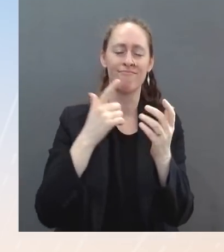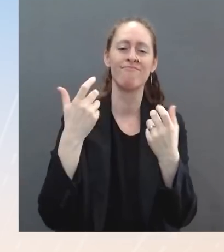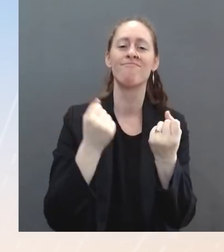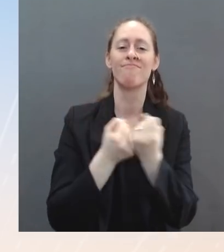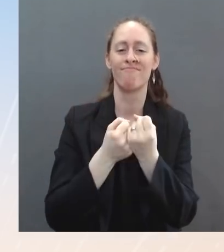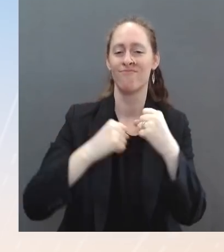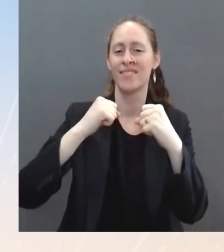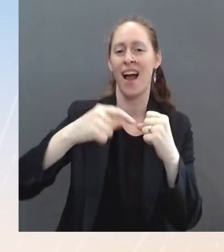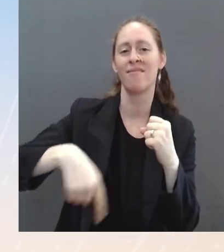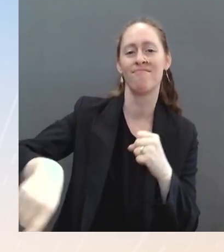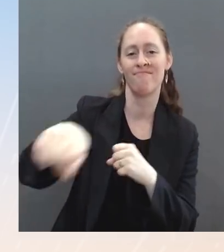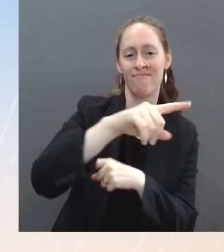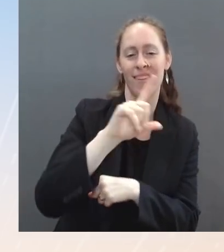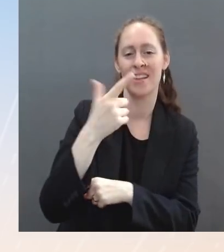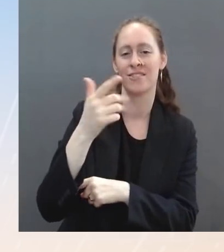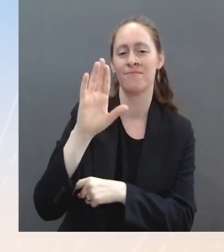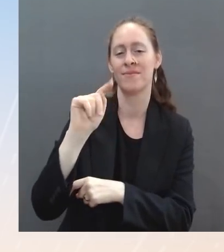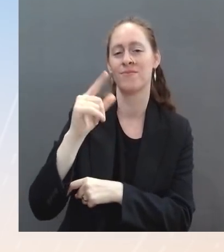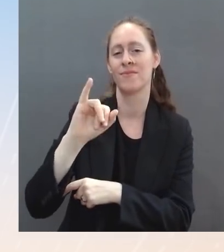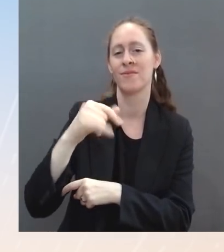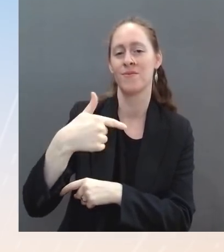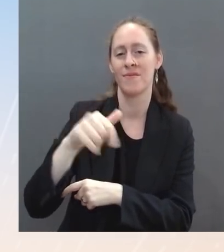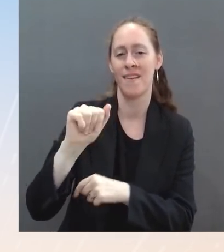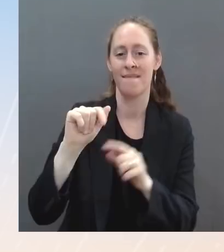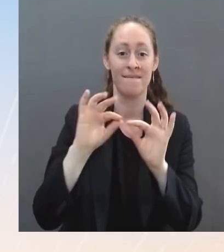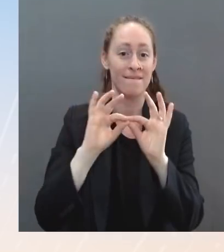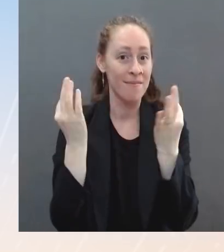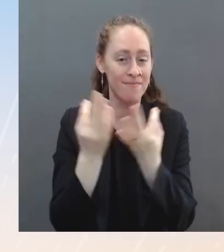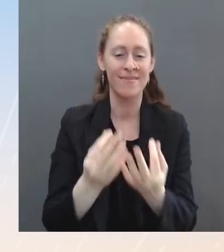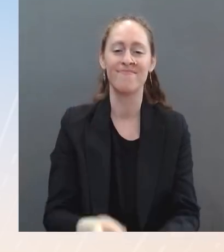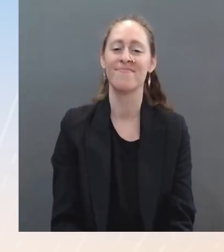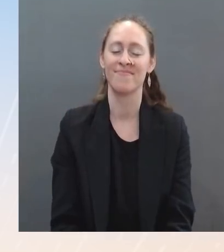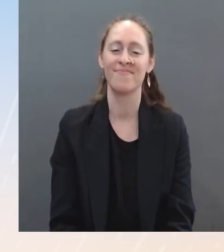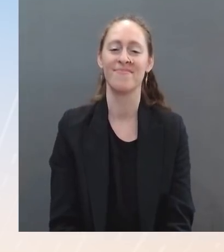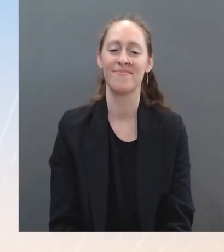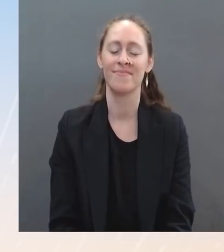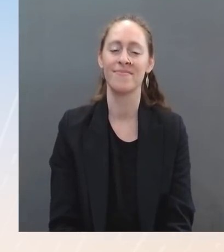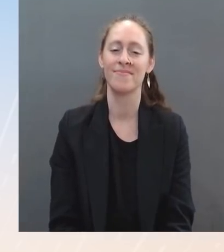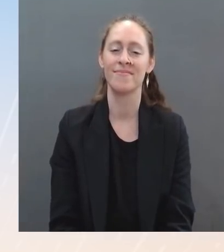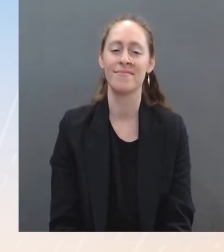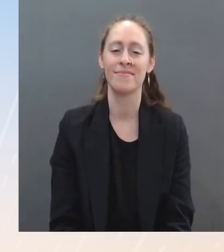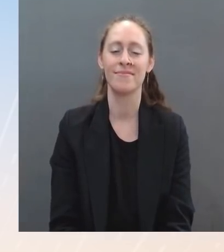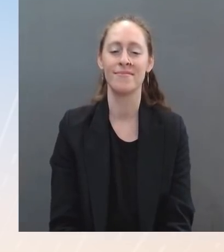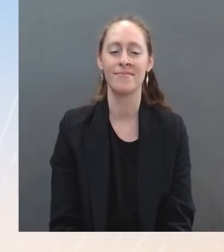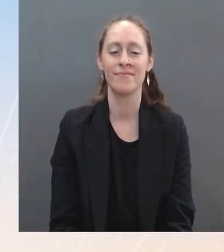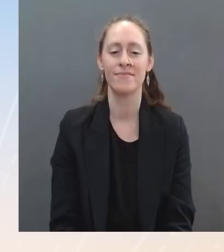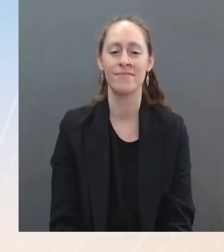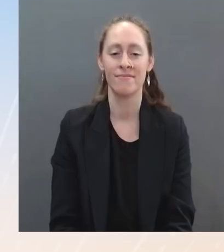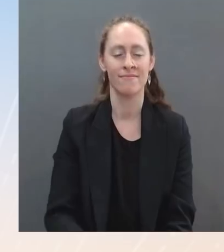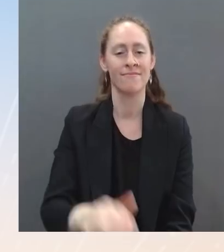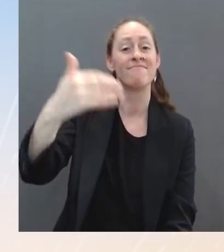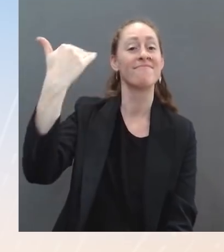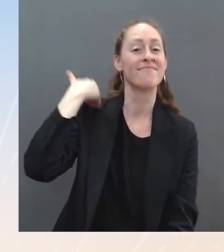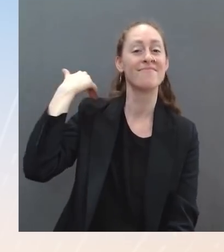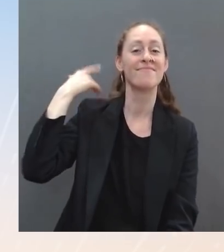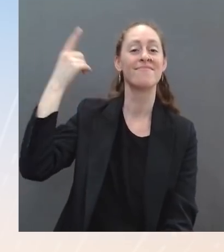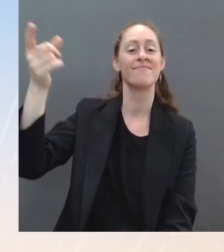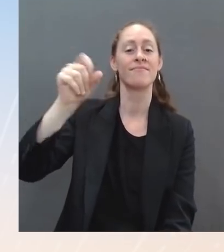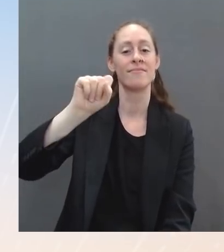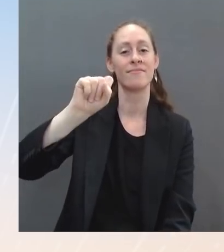this administration will always have your back so you can be yourself and reach your God-given potential. Today, we're also celebrating the life and legacy